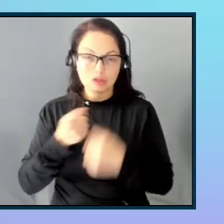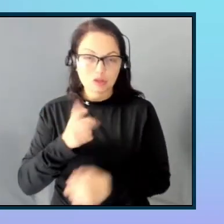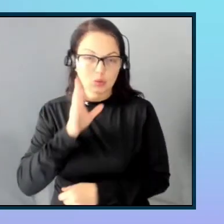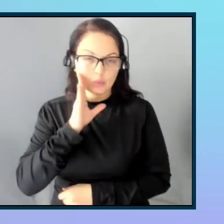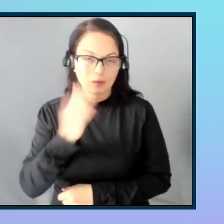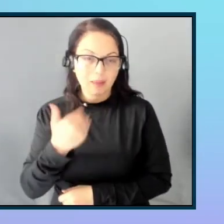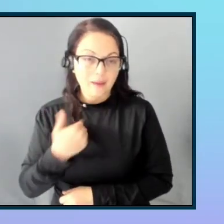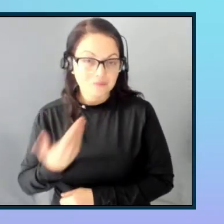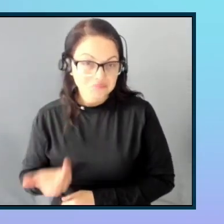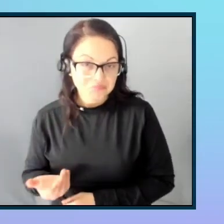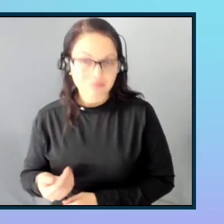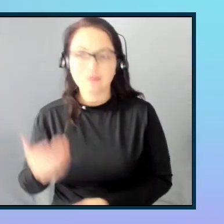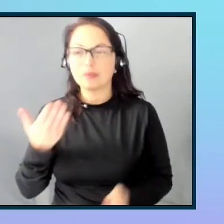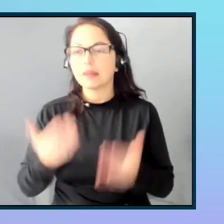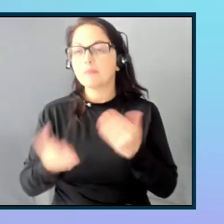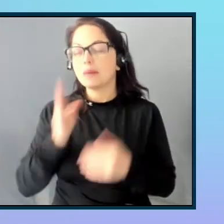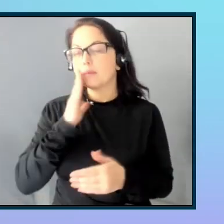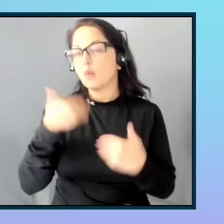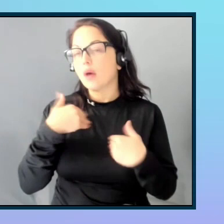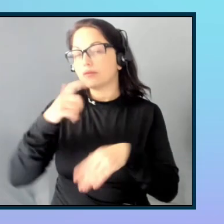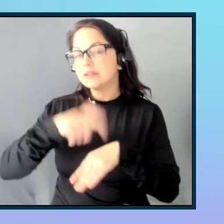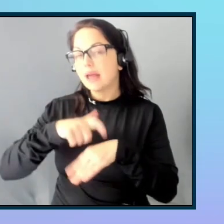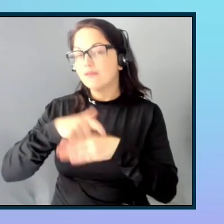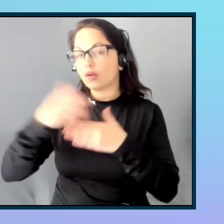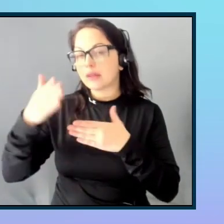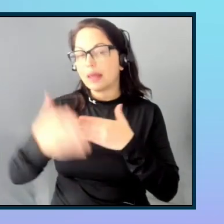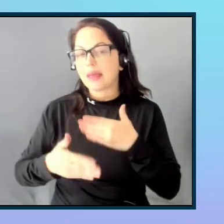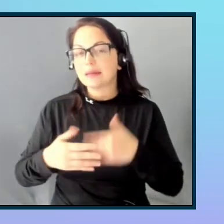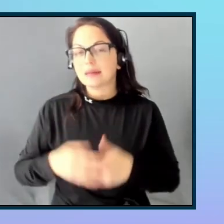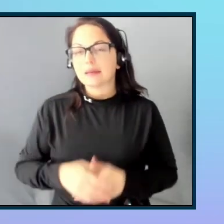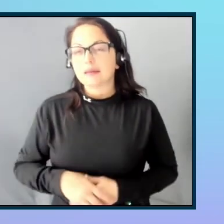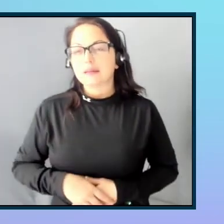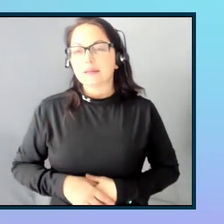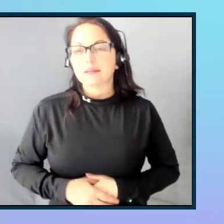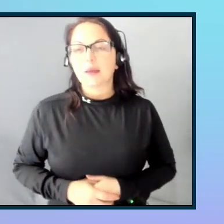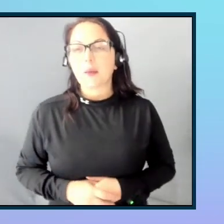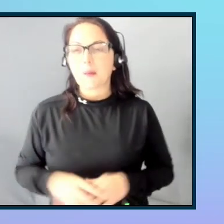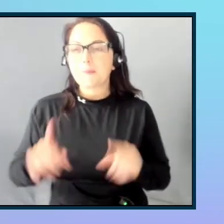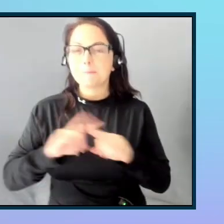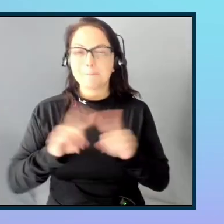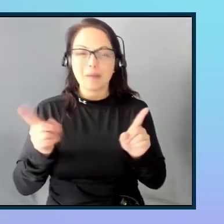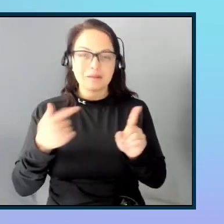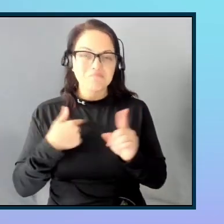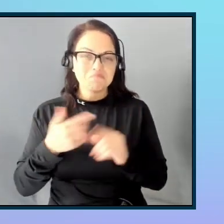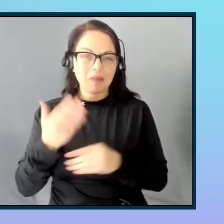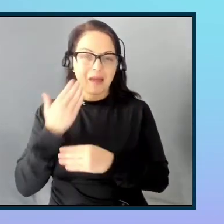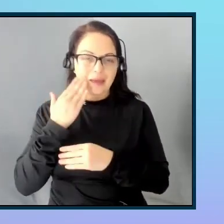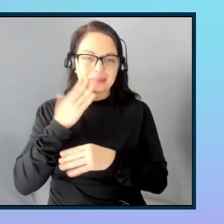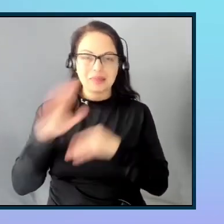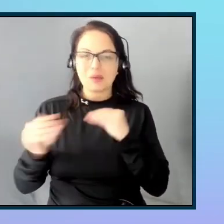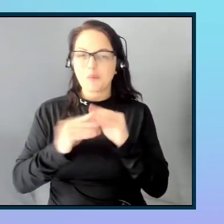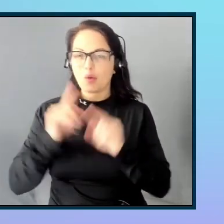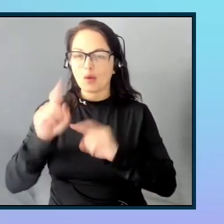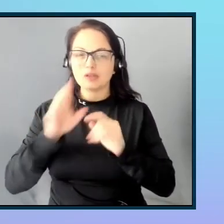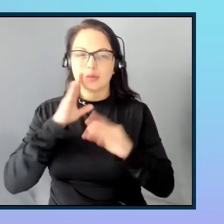then maybe we'll have a little time for them at the end, but I'm thinking three other questions are coming up too. all right.